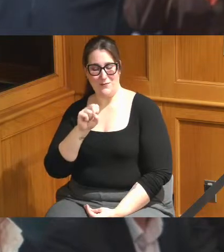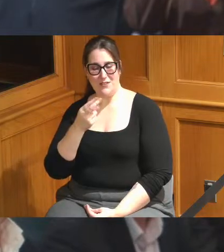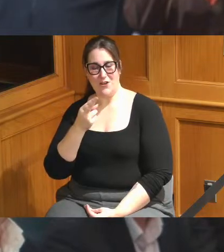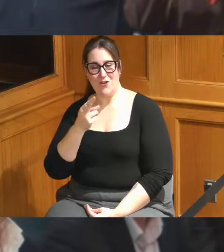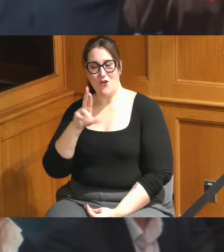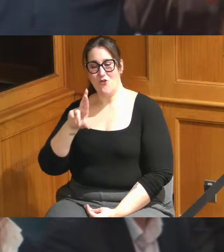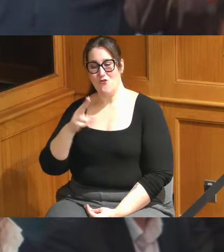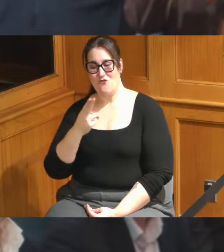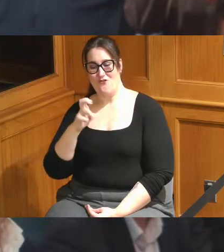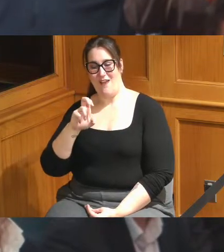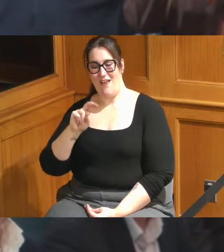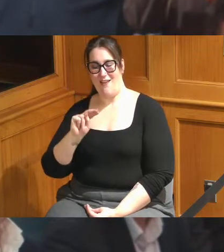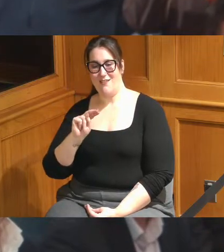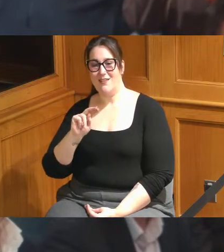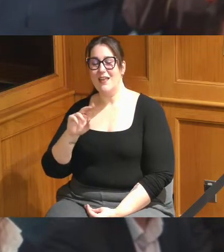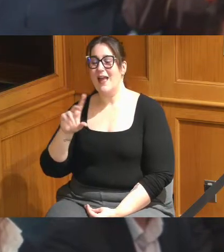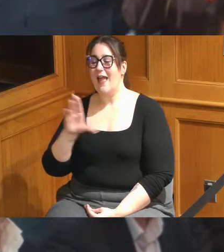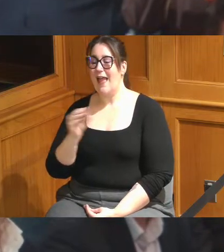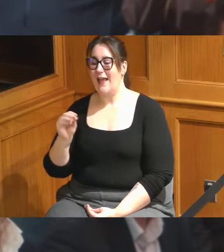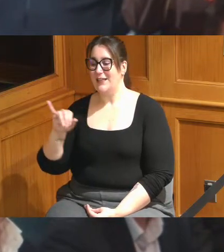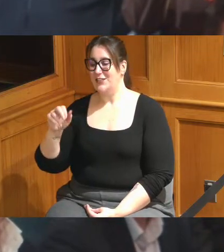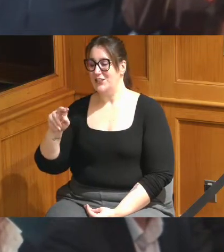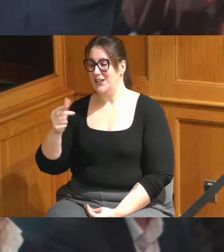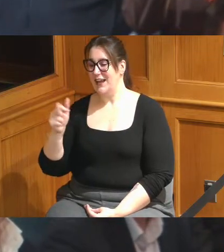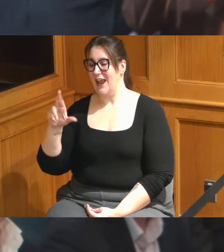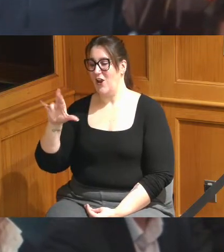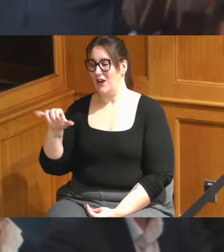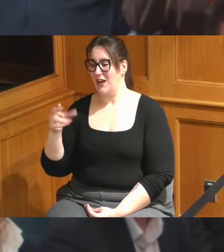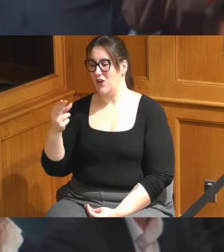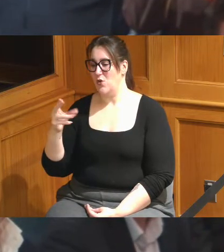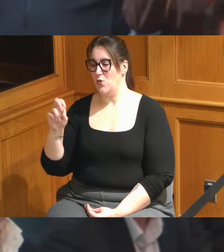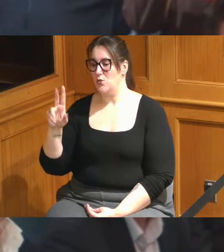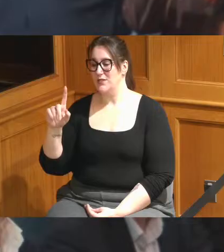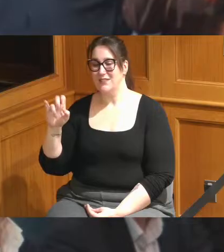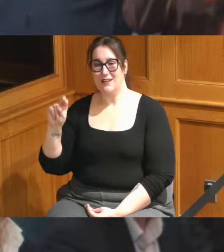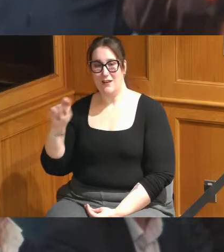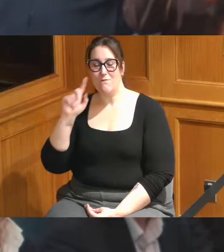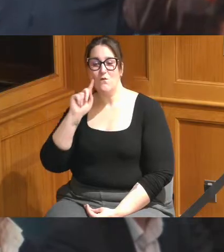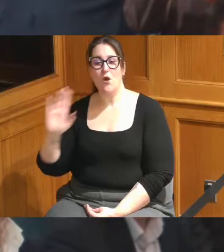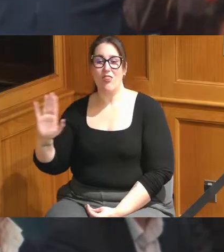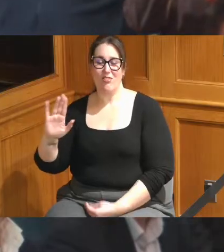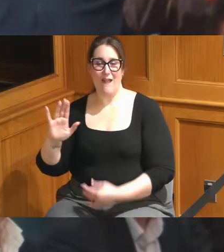Gary Houston for their outstanding service, friendship, and commitment to the people of